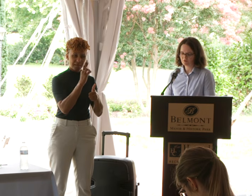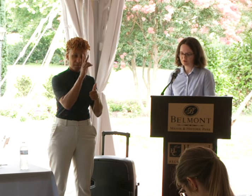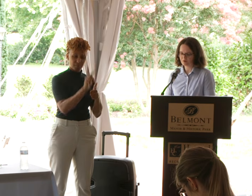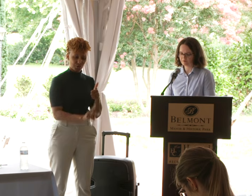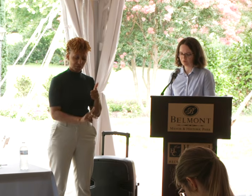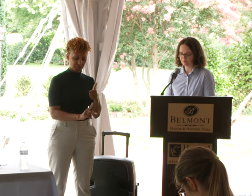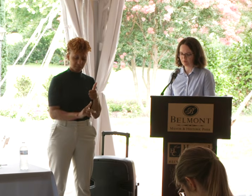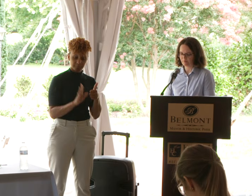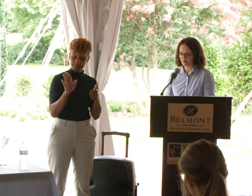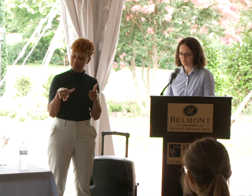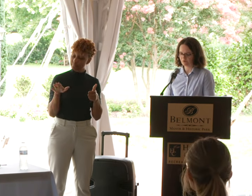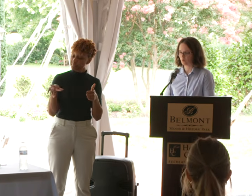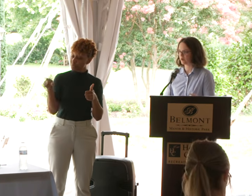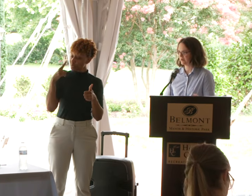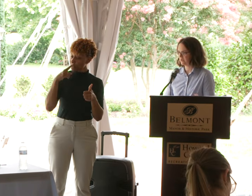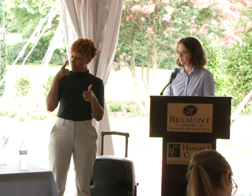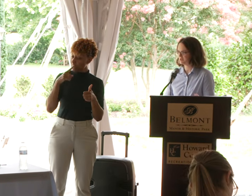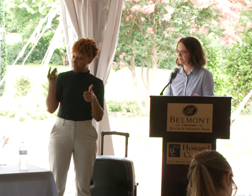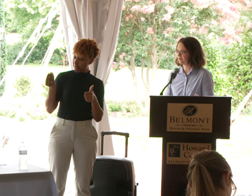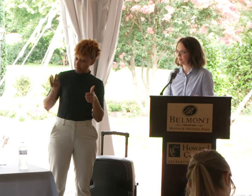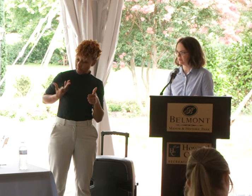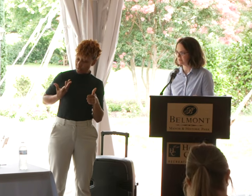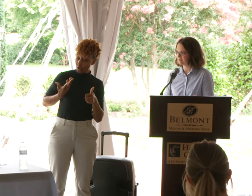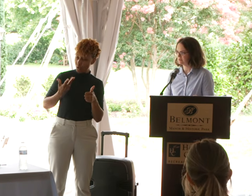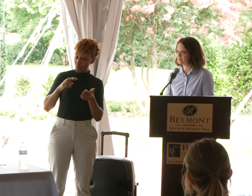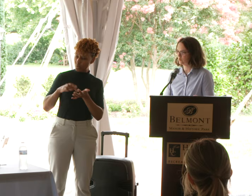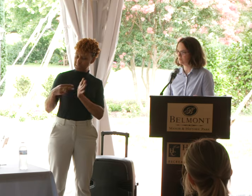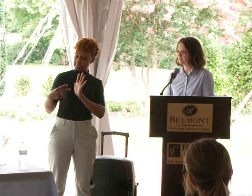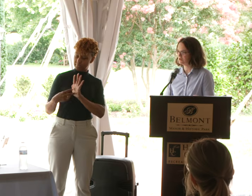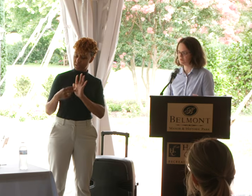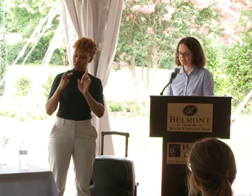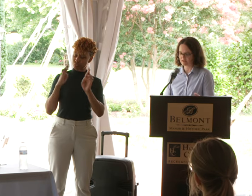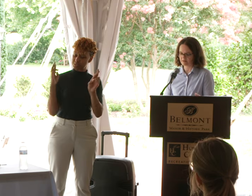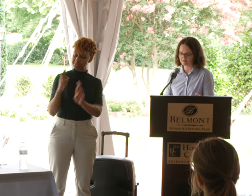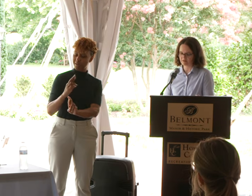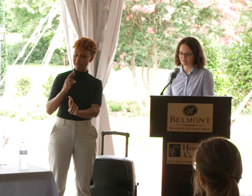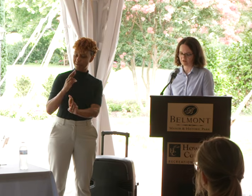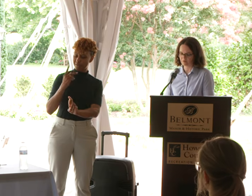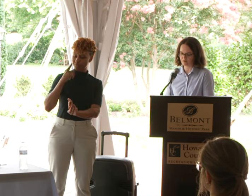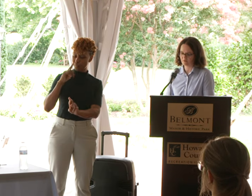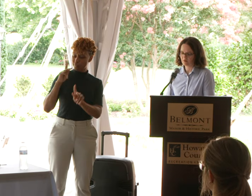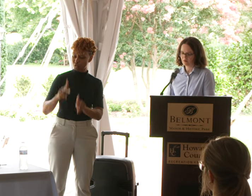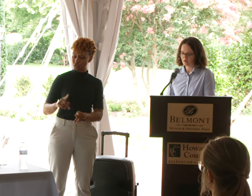you talk a little bit about the wording, respect for persons? What do you see as significant about